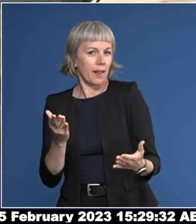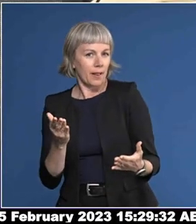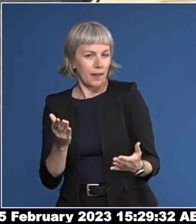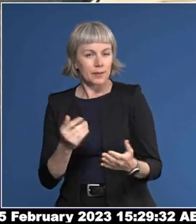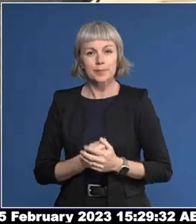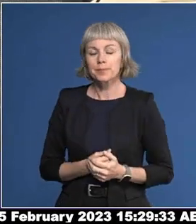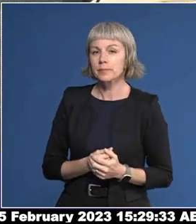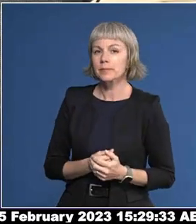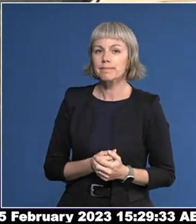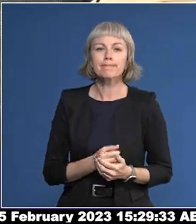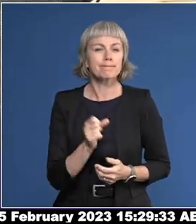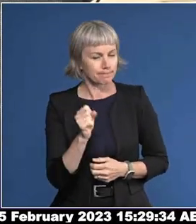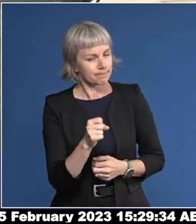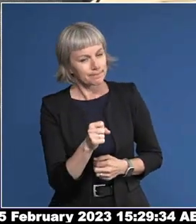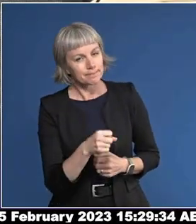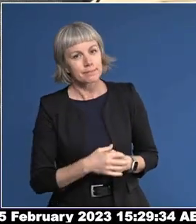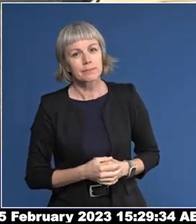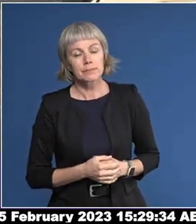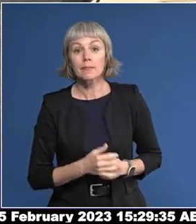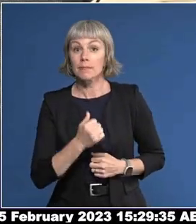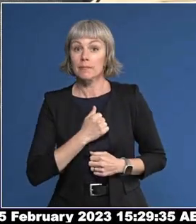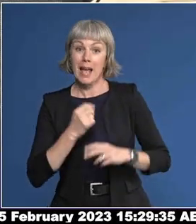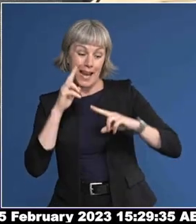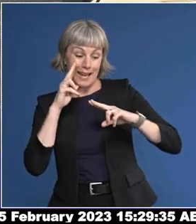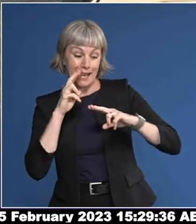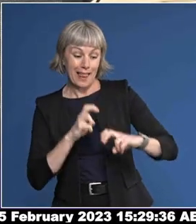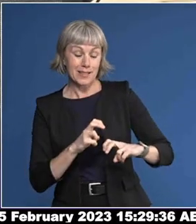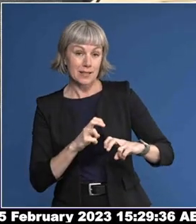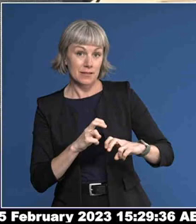Yes. Part of the analysis of the data of the survey was confidence interval,